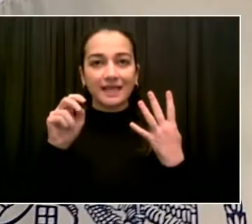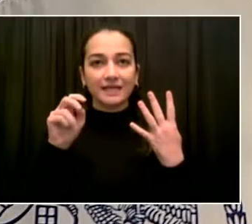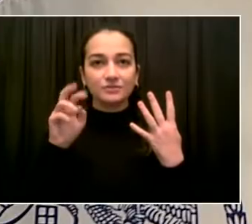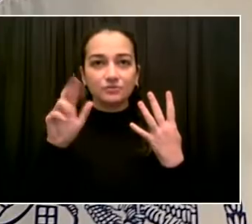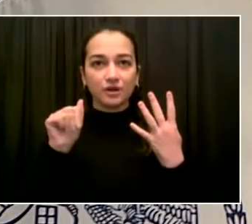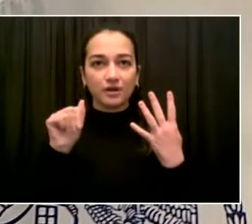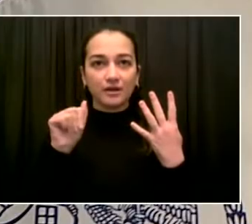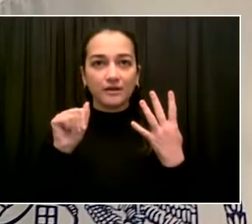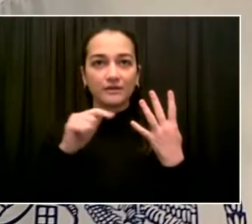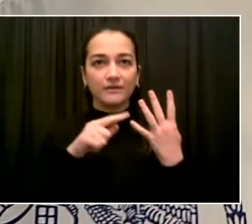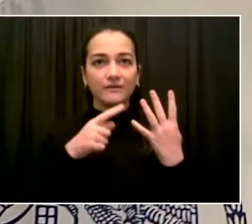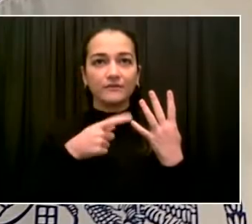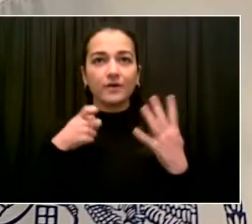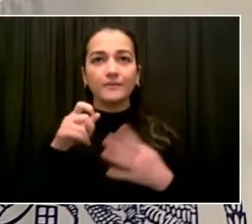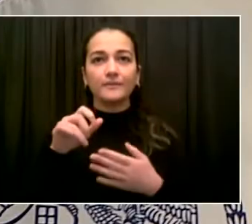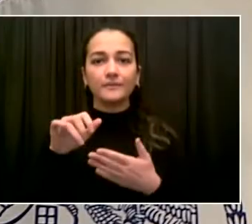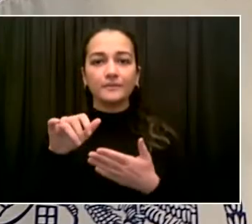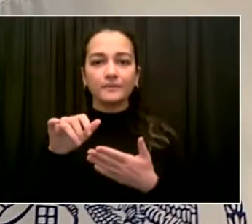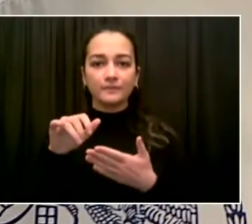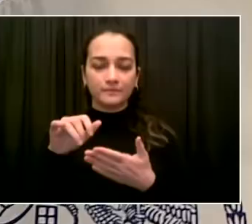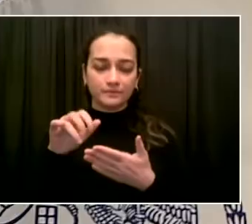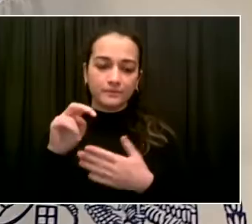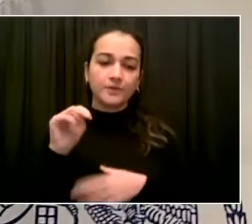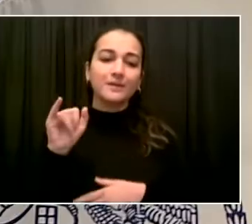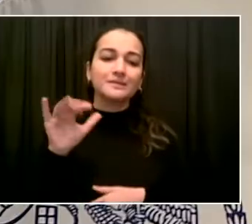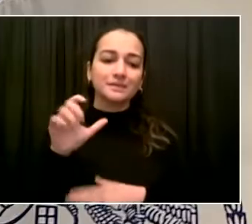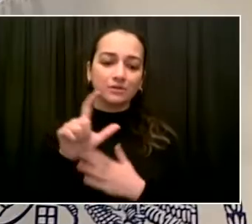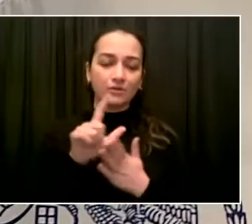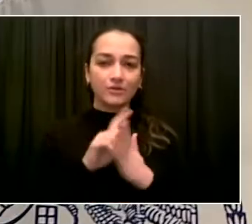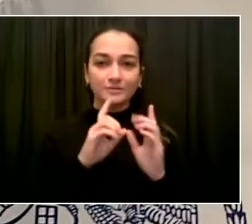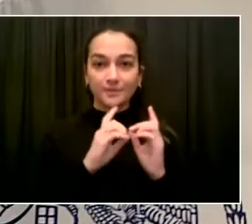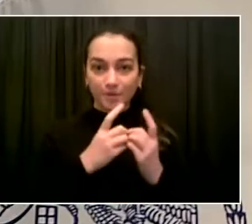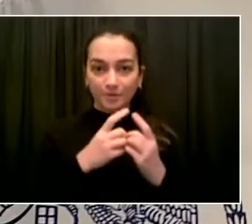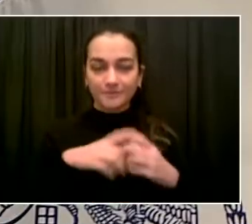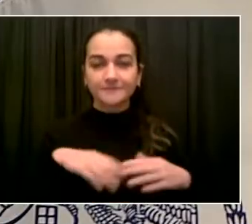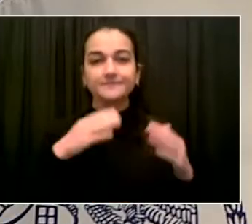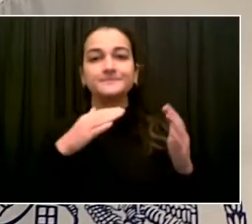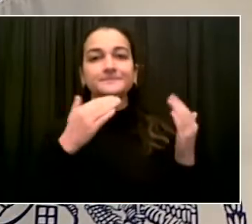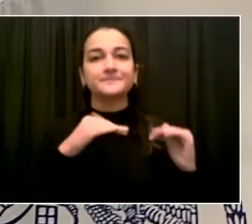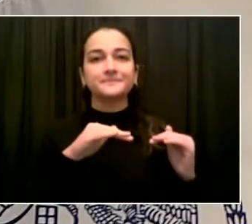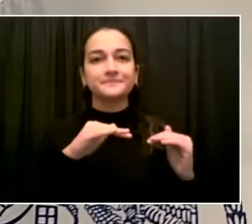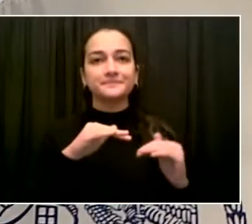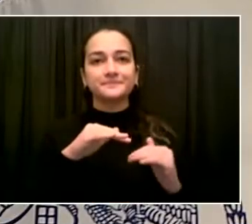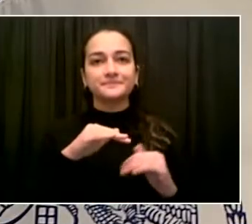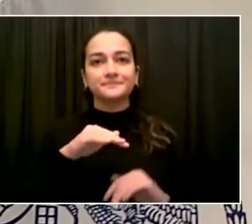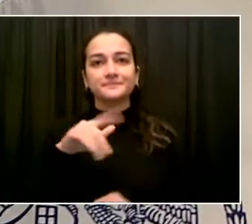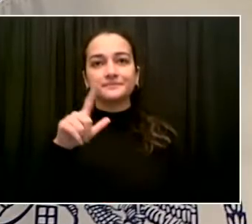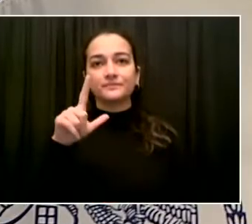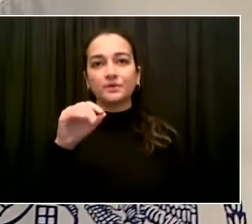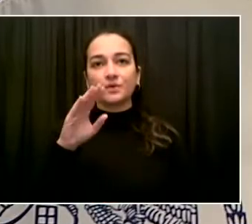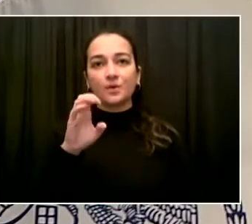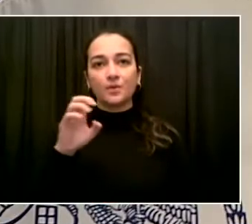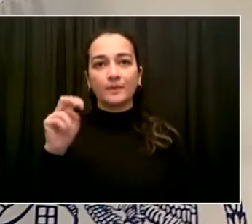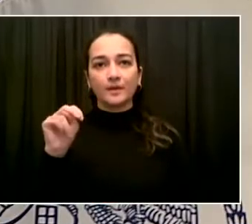DAE VCHOKSHI, DR. MITCH KASS, DR. TED LONG,